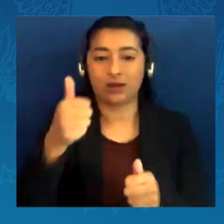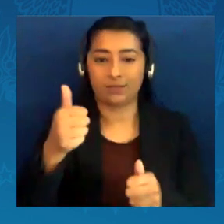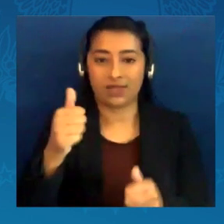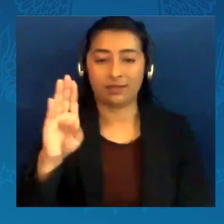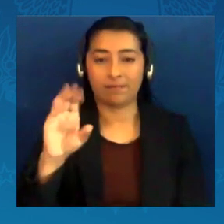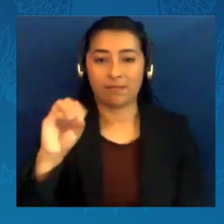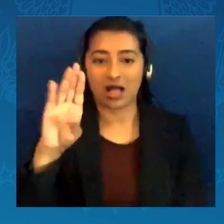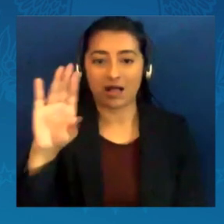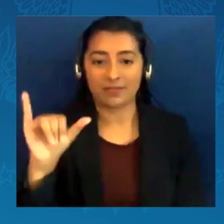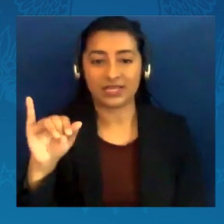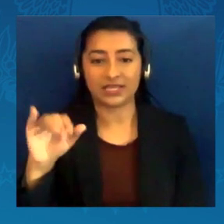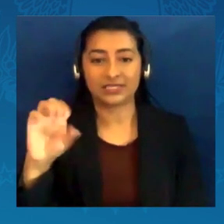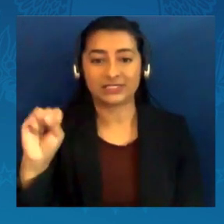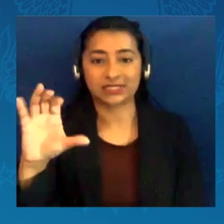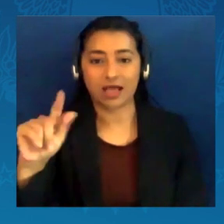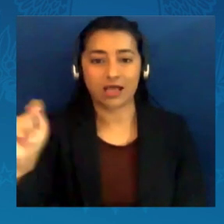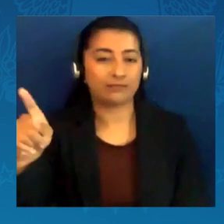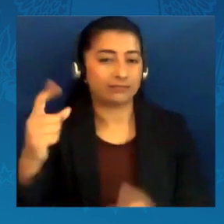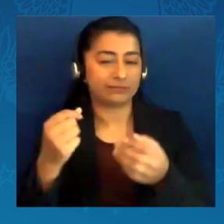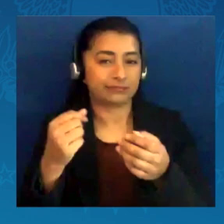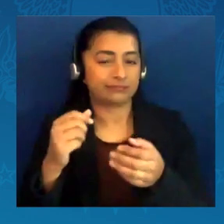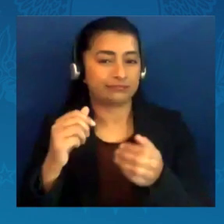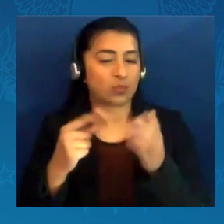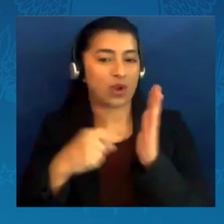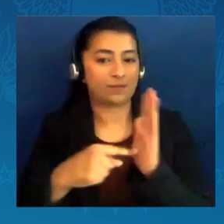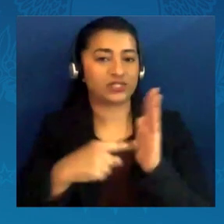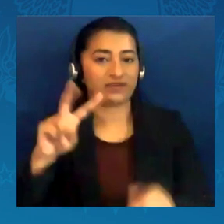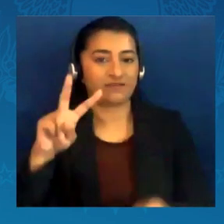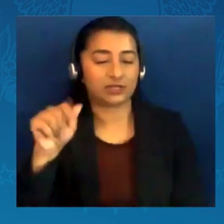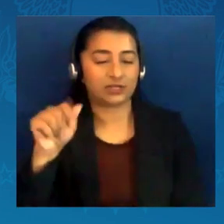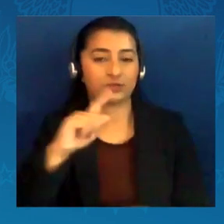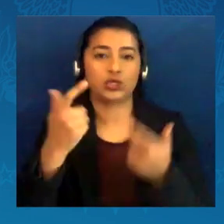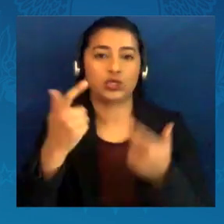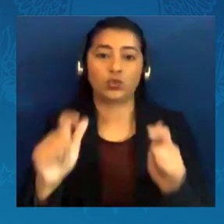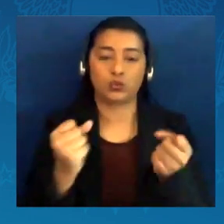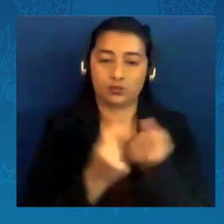He is a huge supporter of our HBCUs and actually is in a committee hearing,